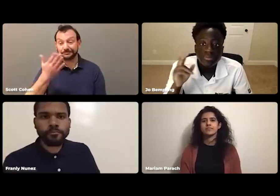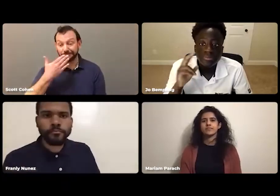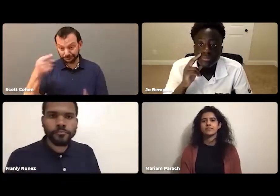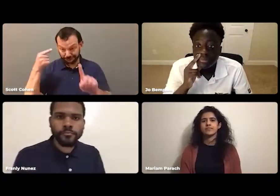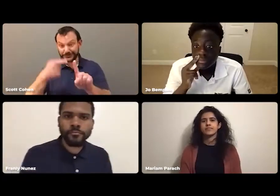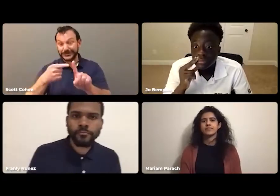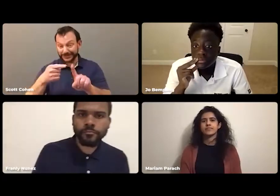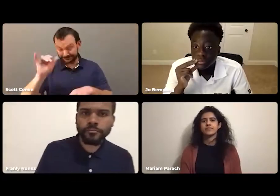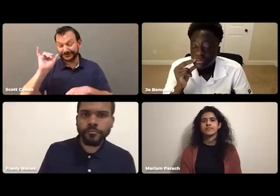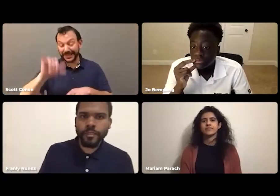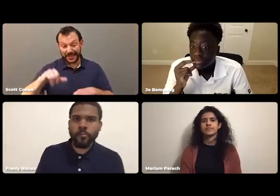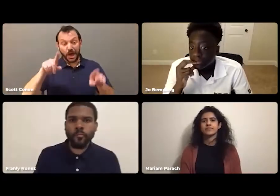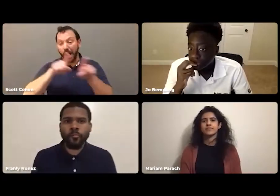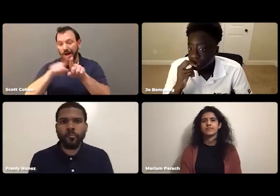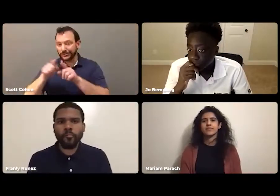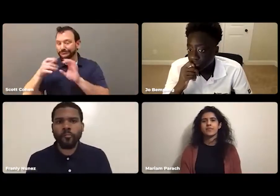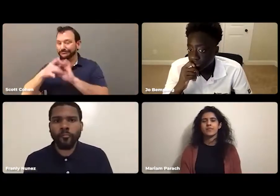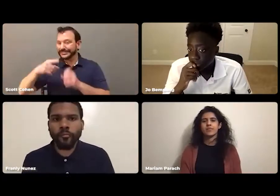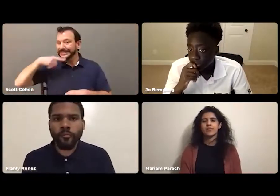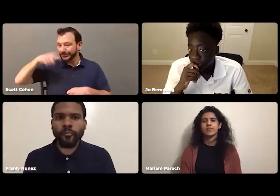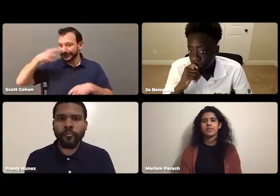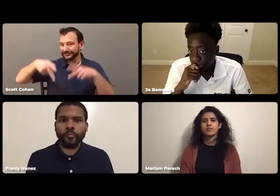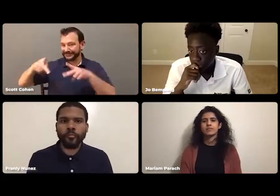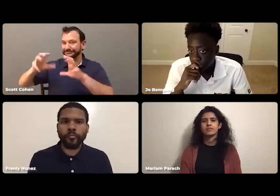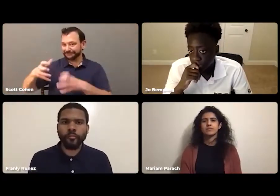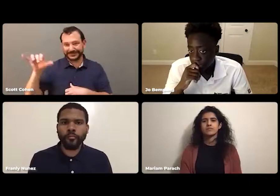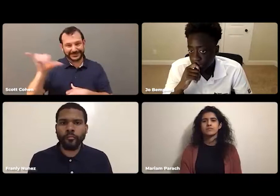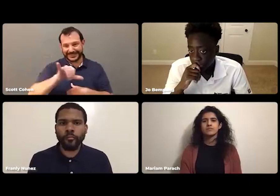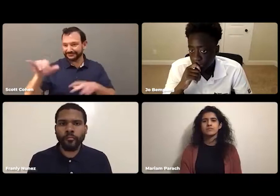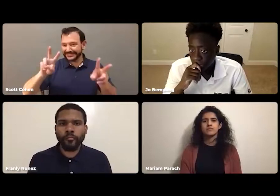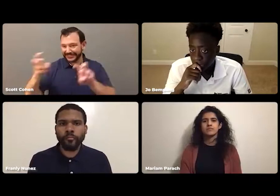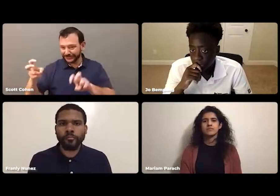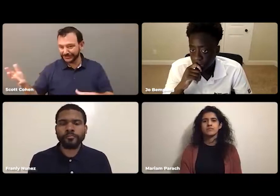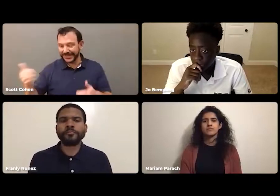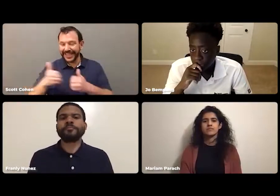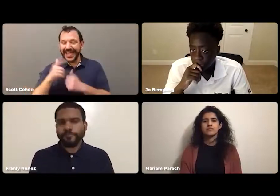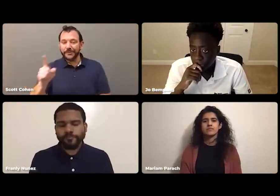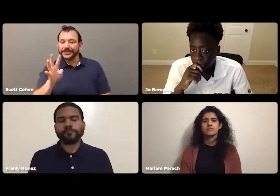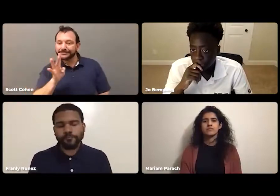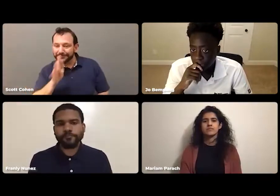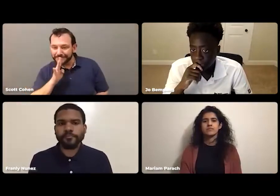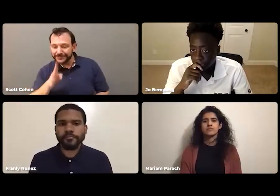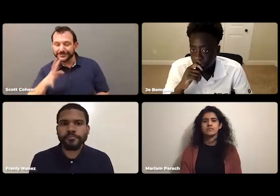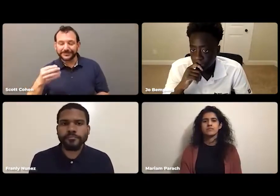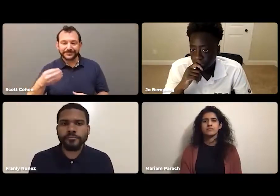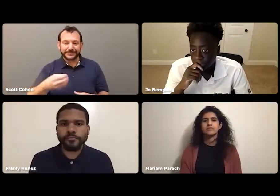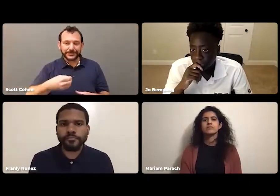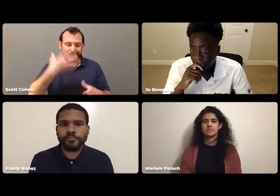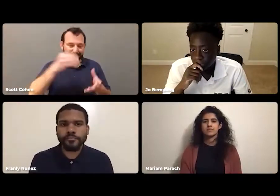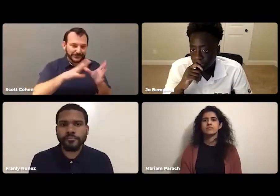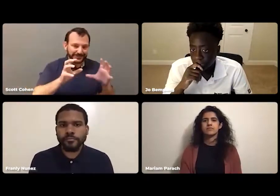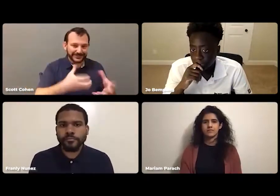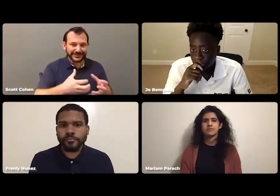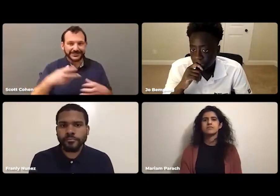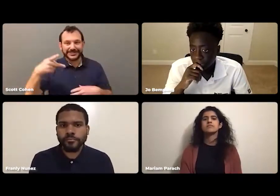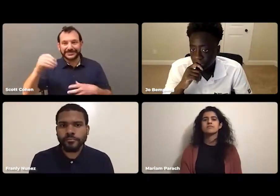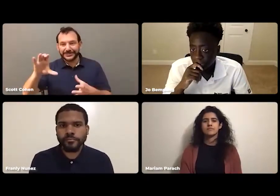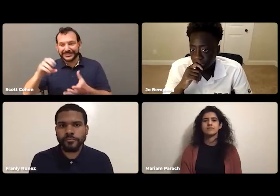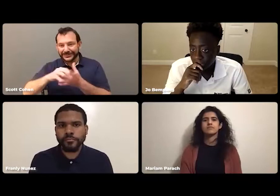That applies to hearing people as well, right?